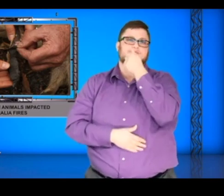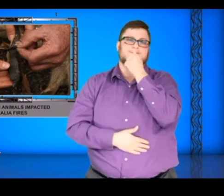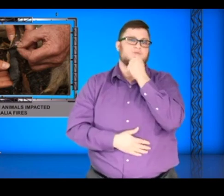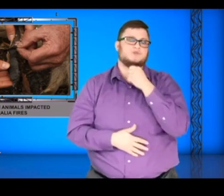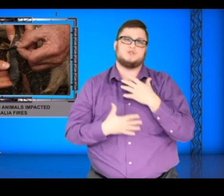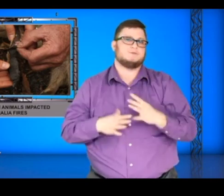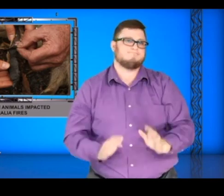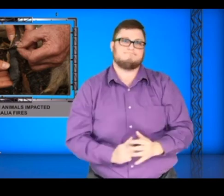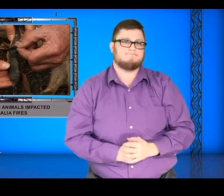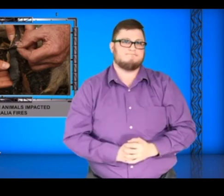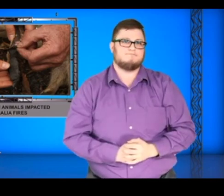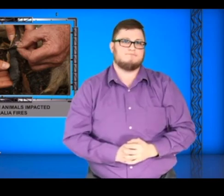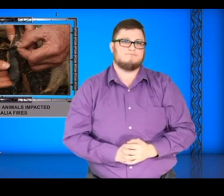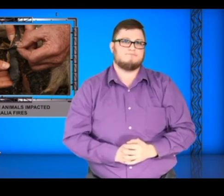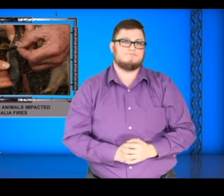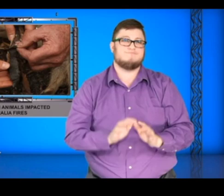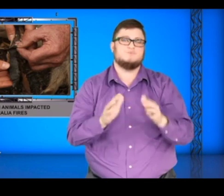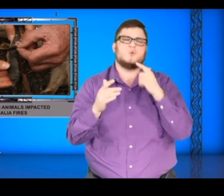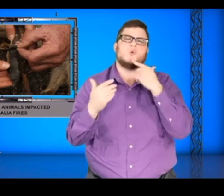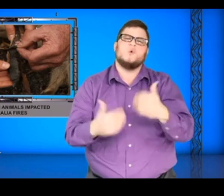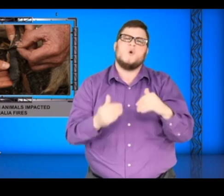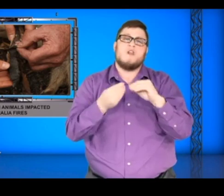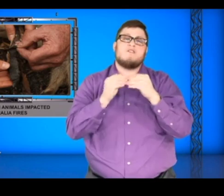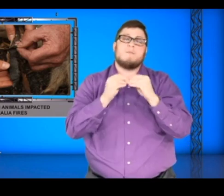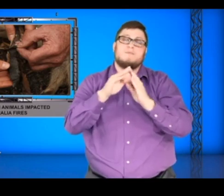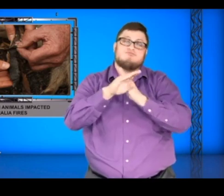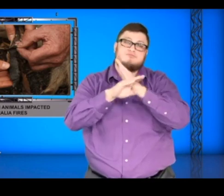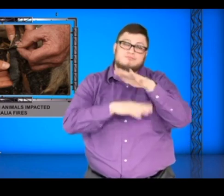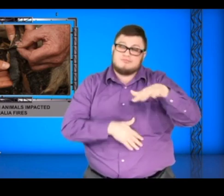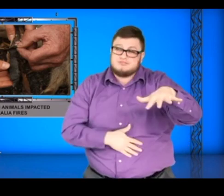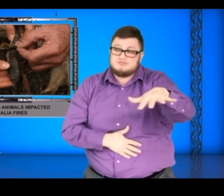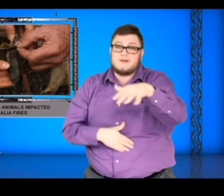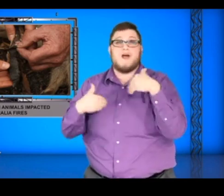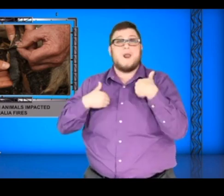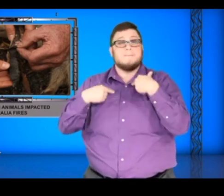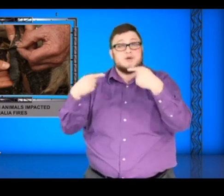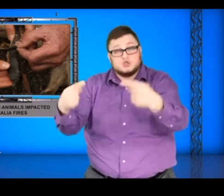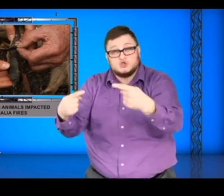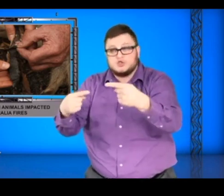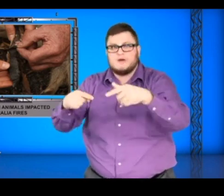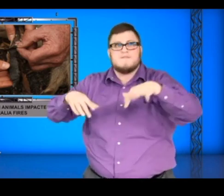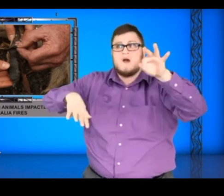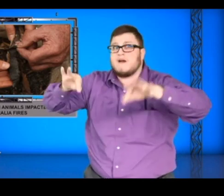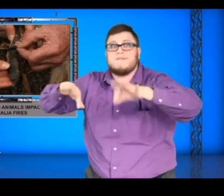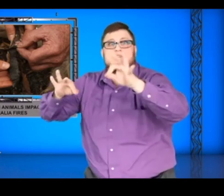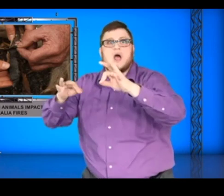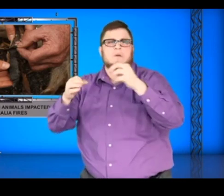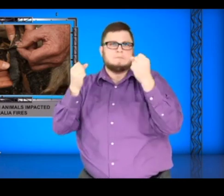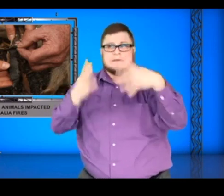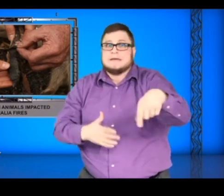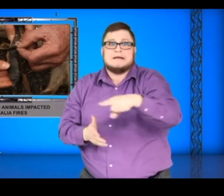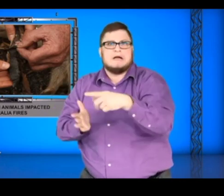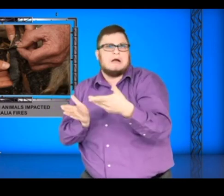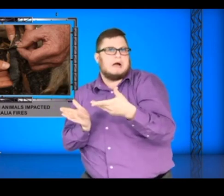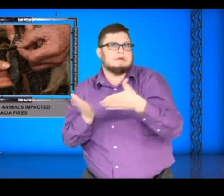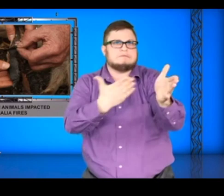put out of their misery. Due to the overwhelming number of injured animals that have been found, many are being